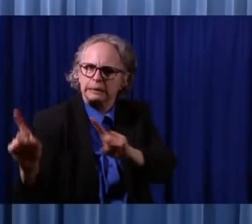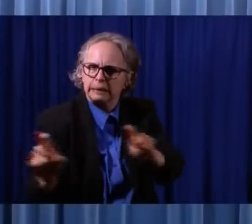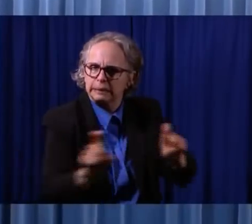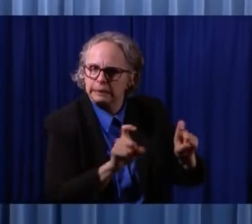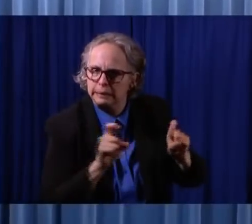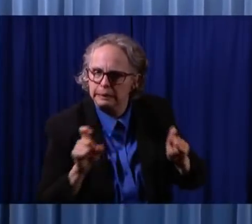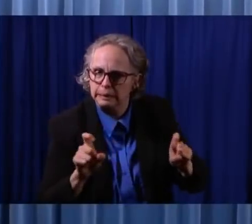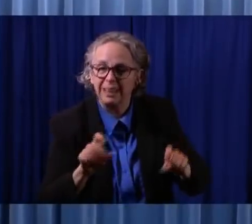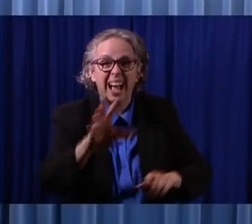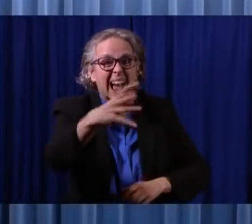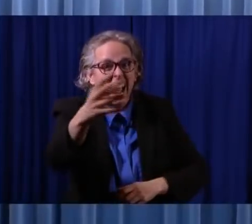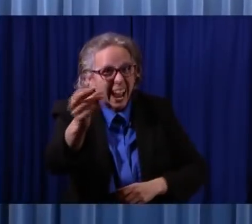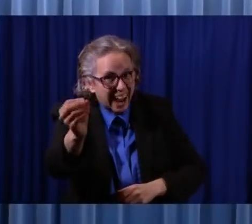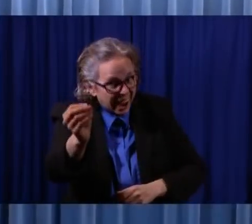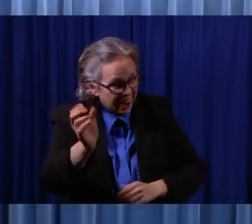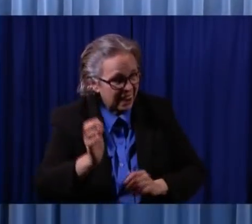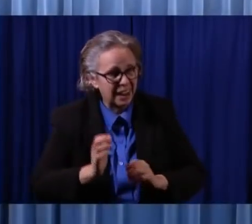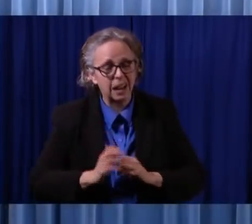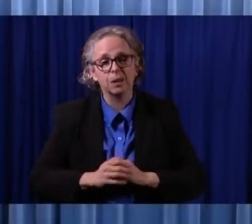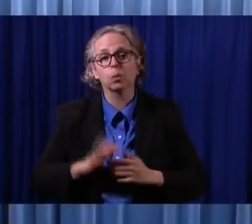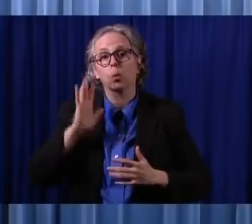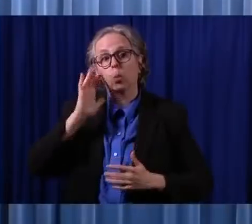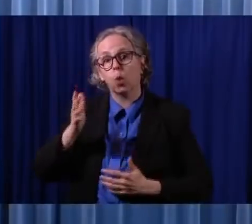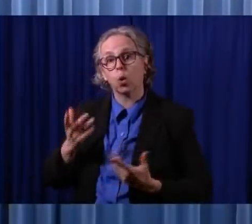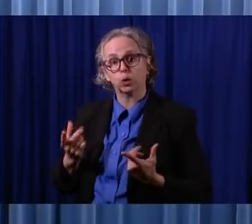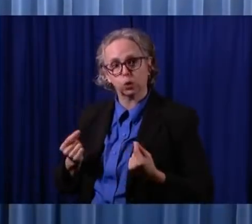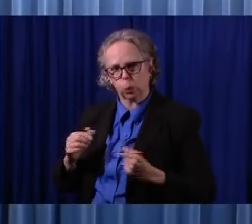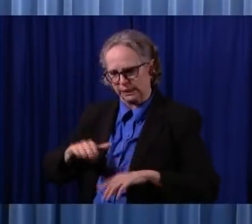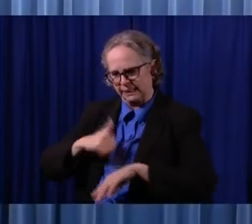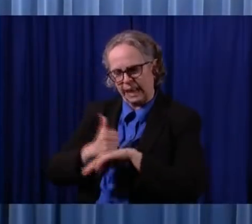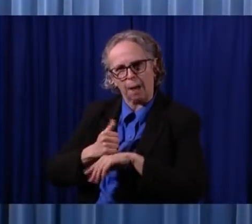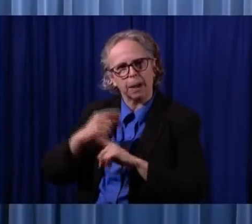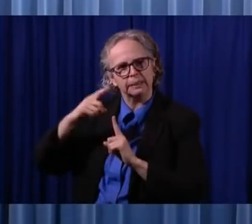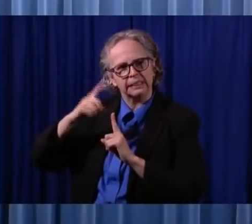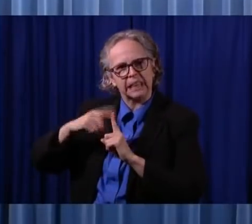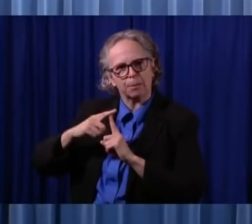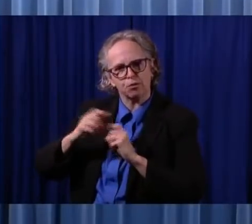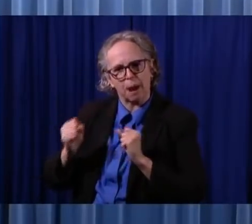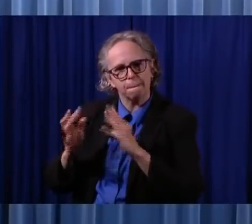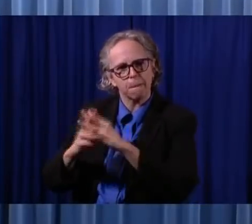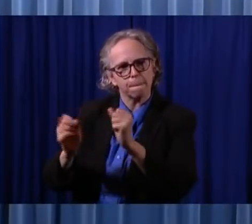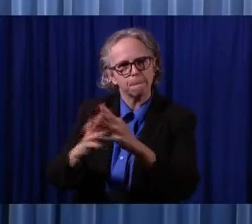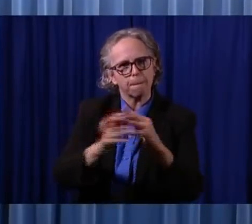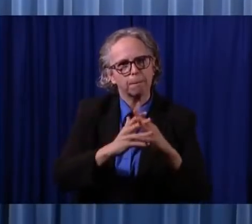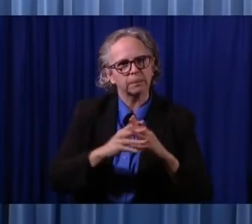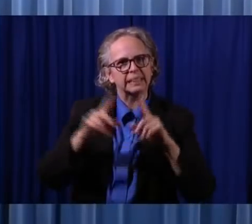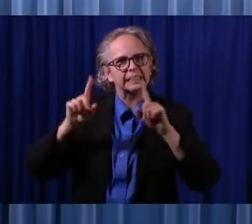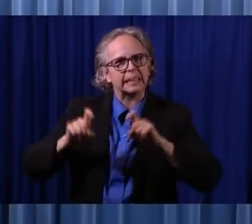THE HOSPITALS IN THE REGION, WORK WITH THEM AS FAR AS THE TESTING, ALSO, WE WILL BE DOING